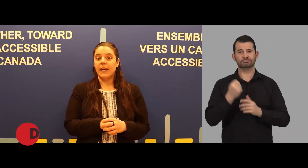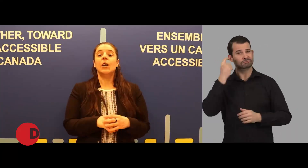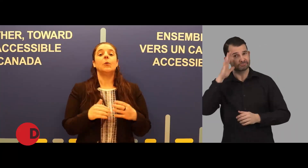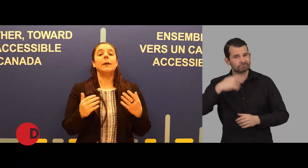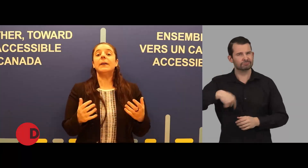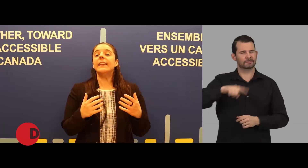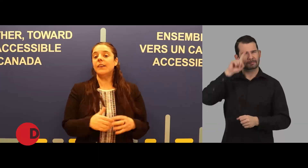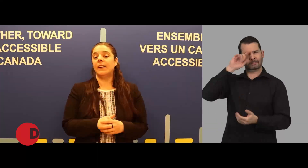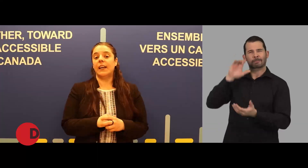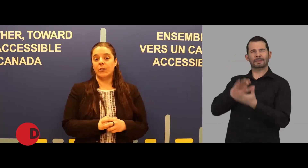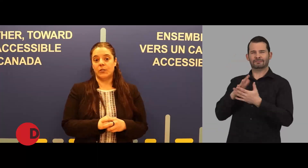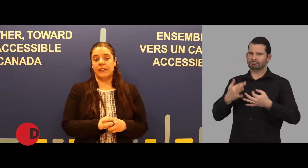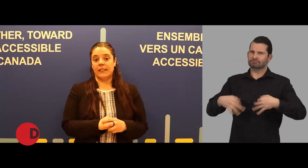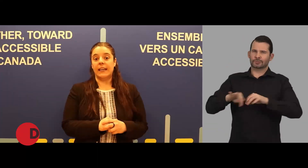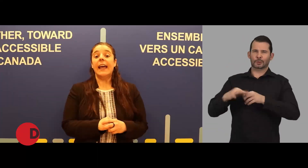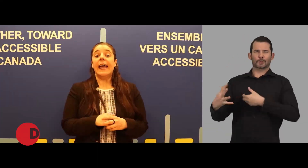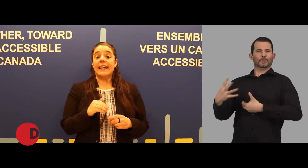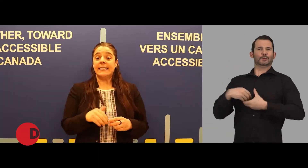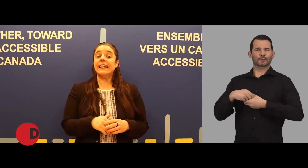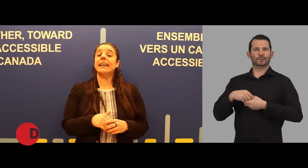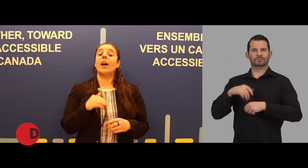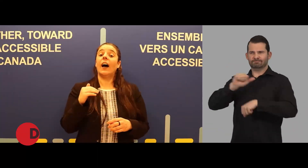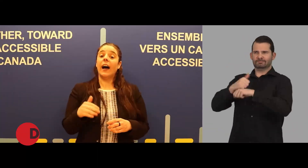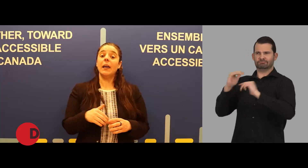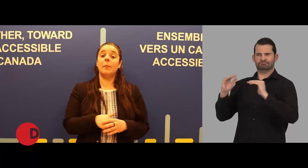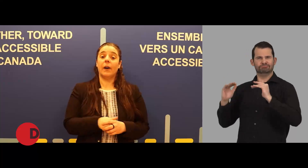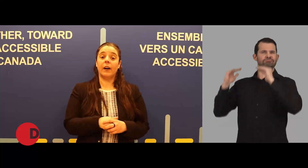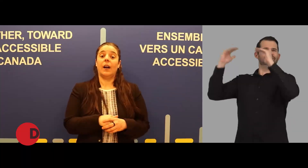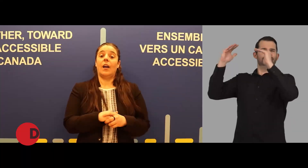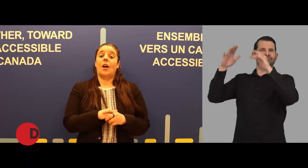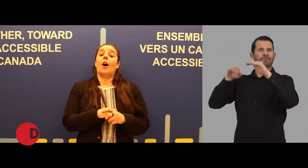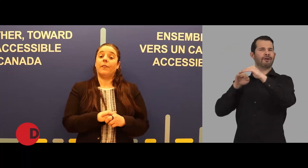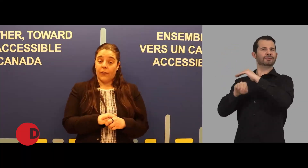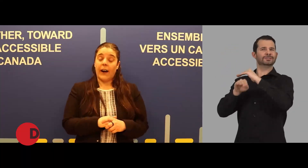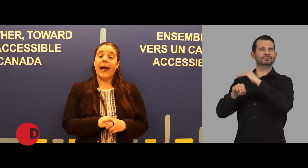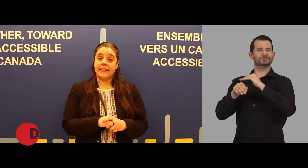We believe in inclusivity and setting a high bar for accessibility.